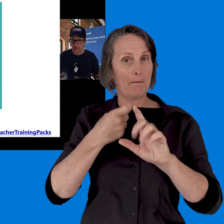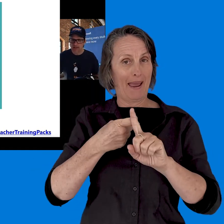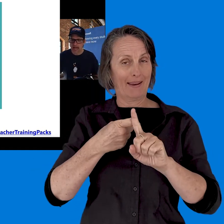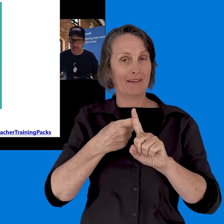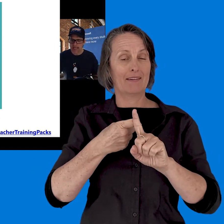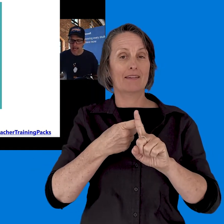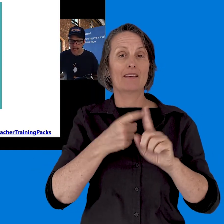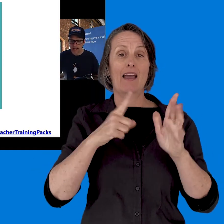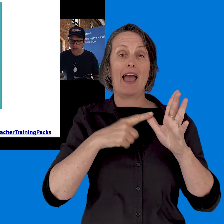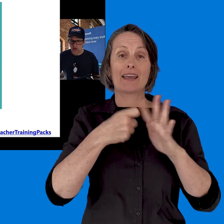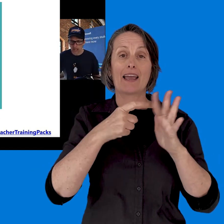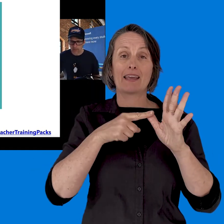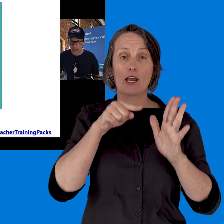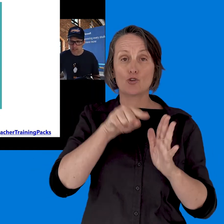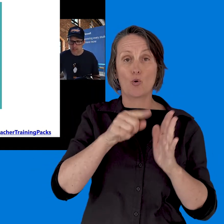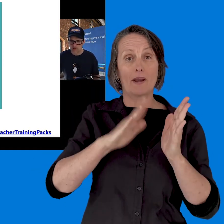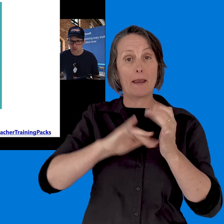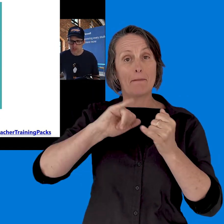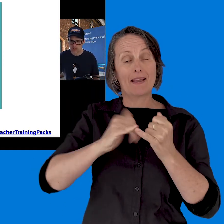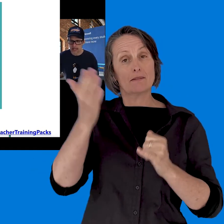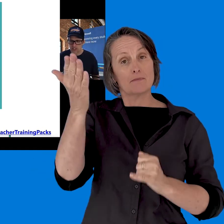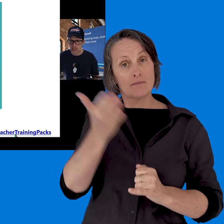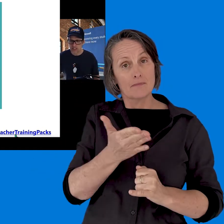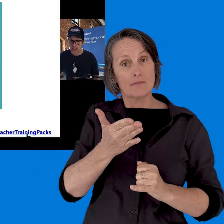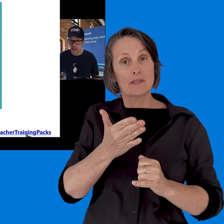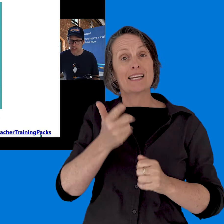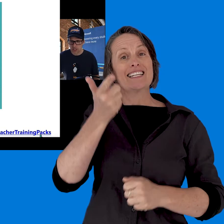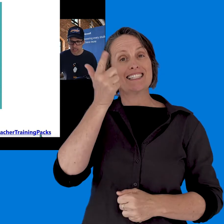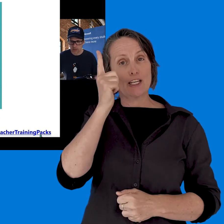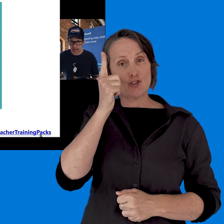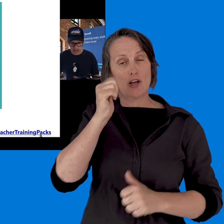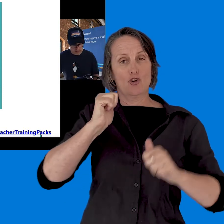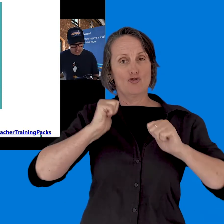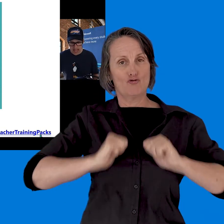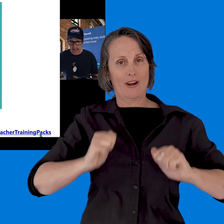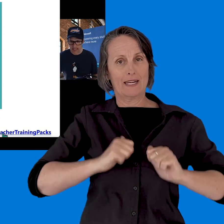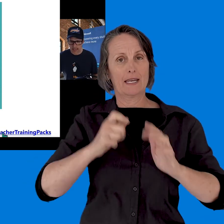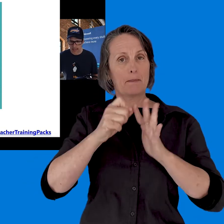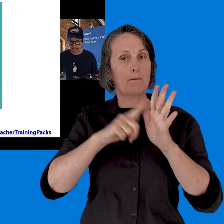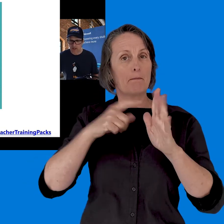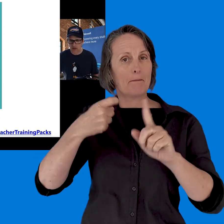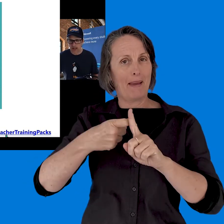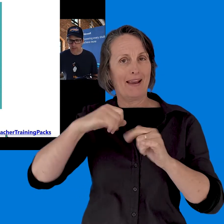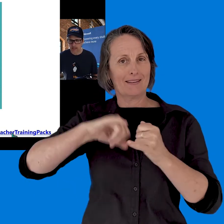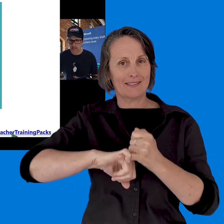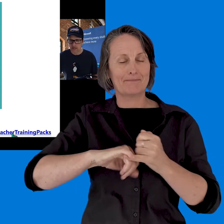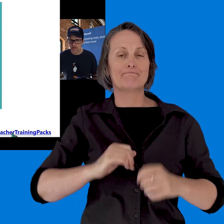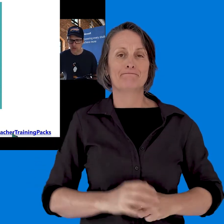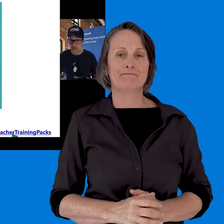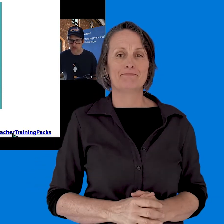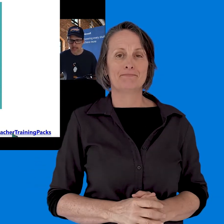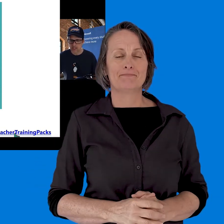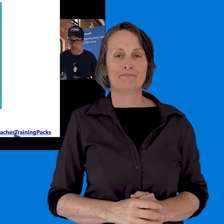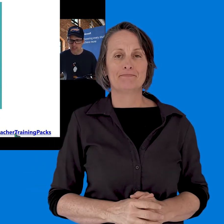and that's aka/TeacherTrainingPacks, aka/TeacherTrainingPacks.